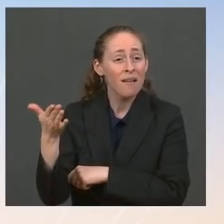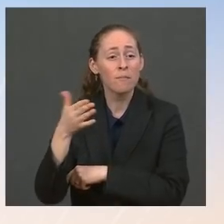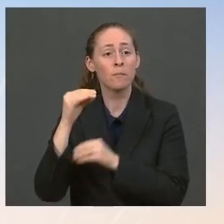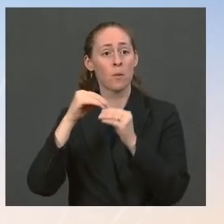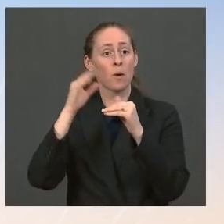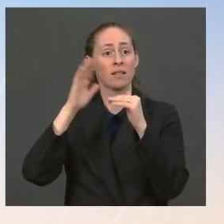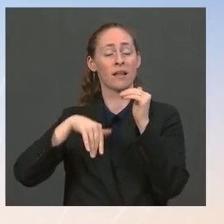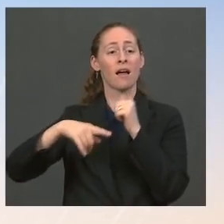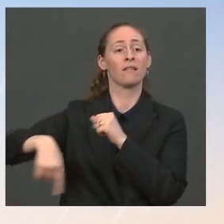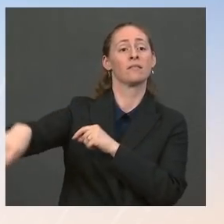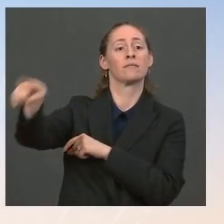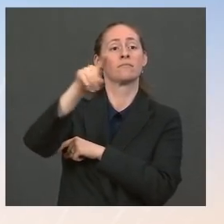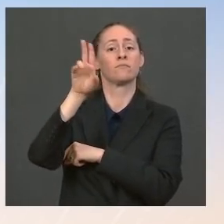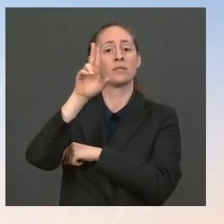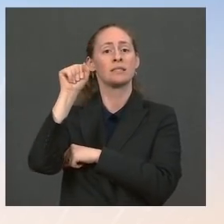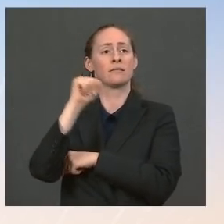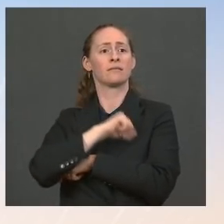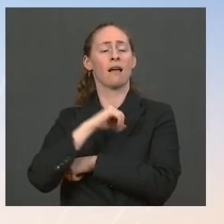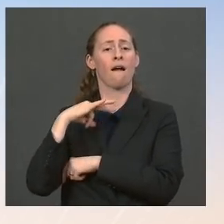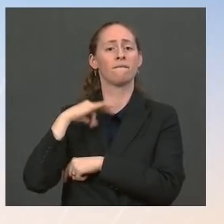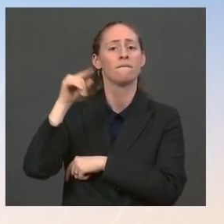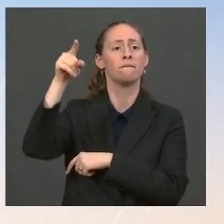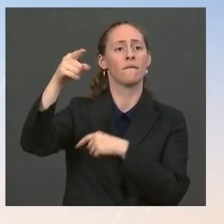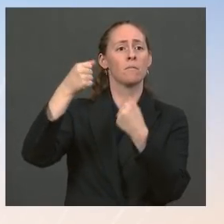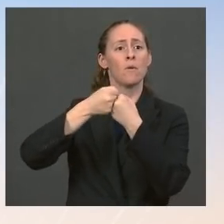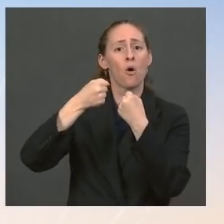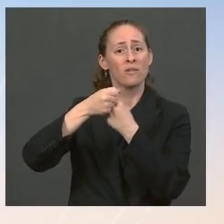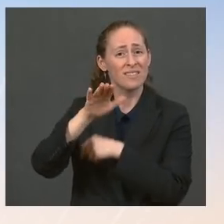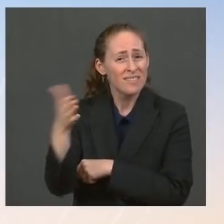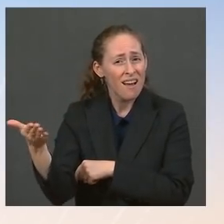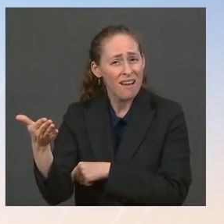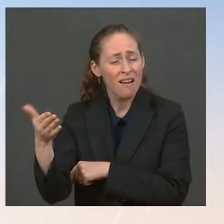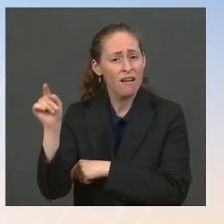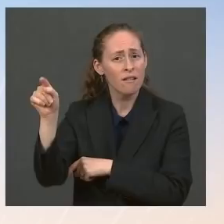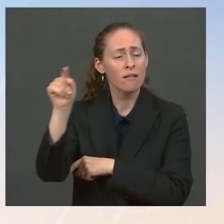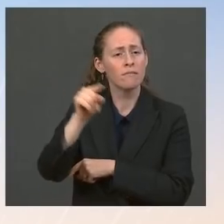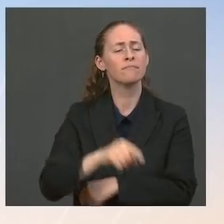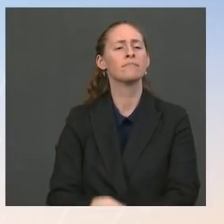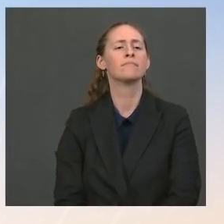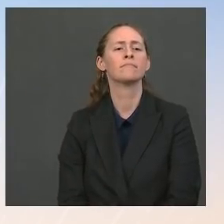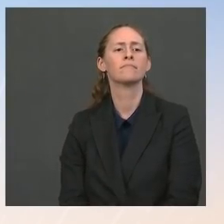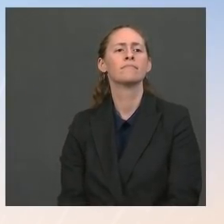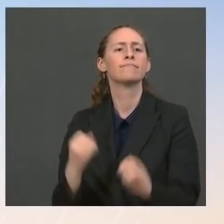and Border Protection personnel have died. Many migrants have gotten sick.